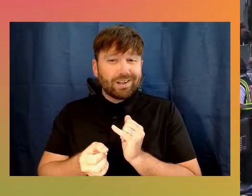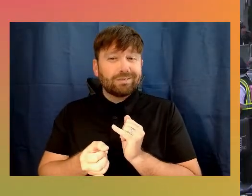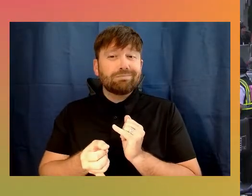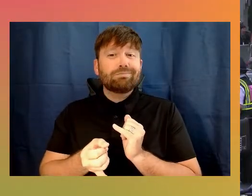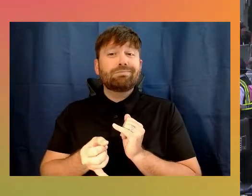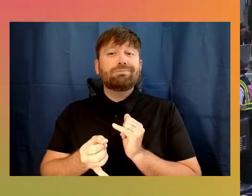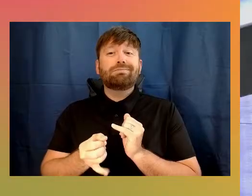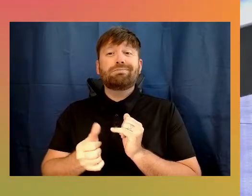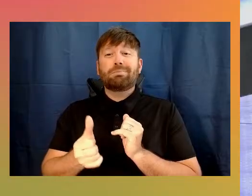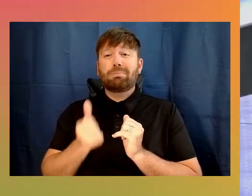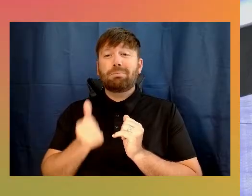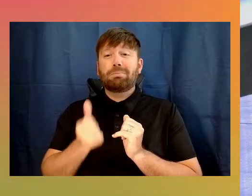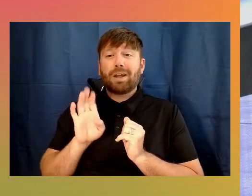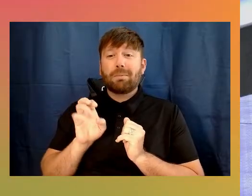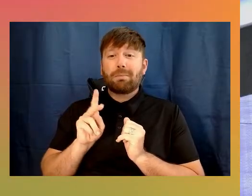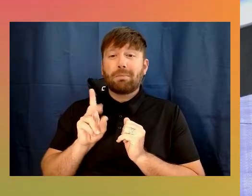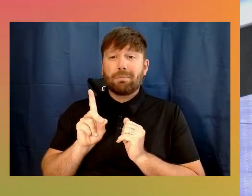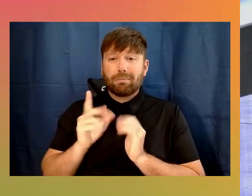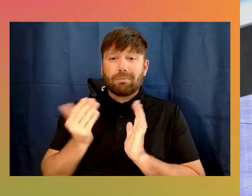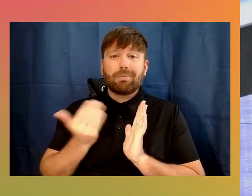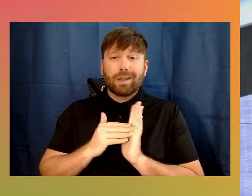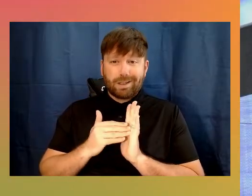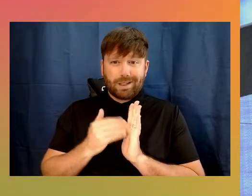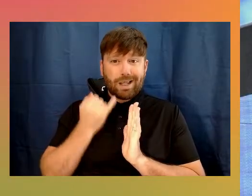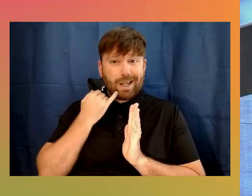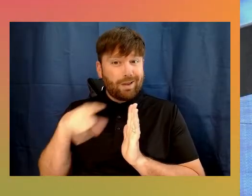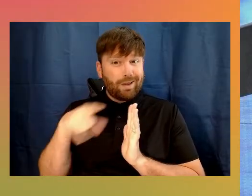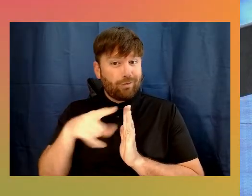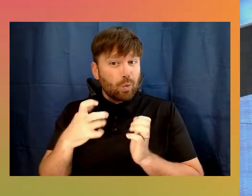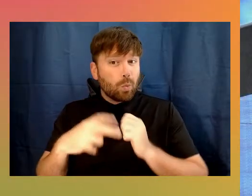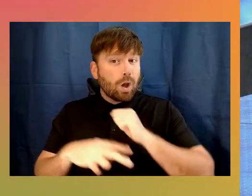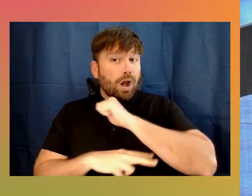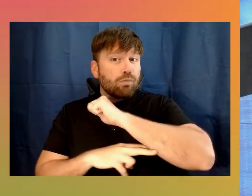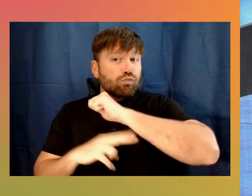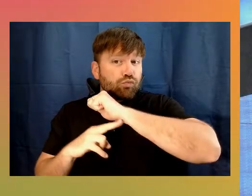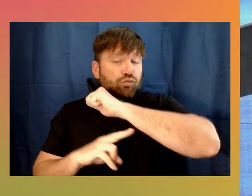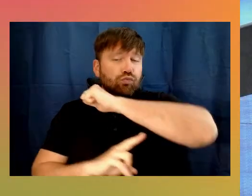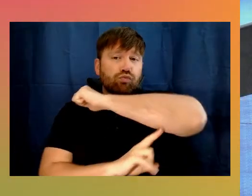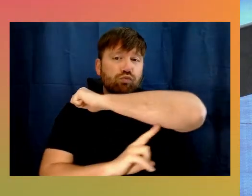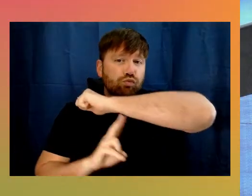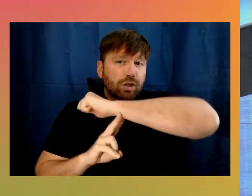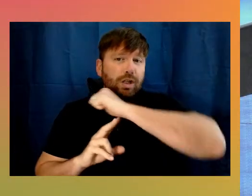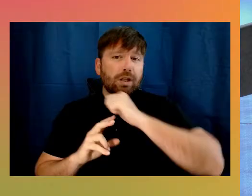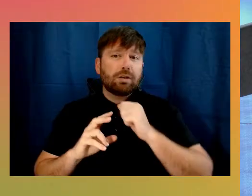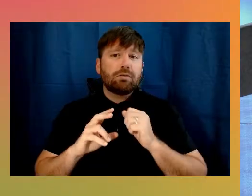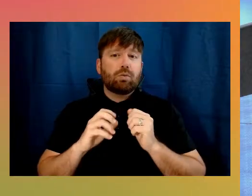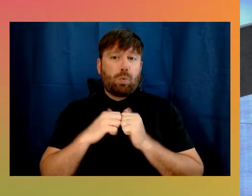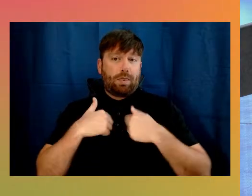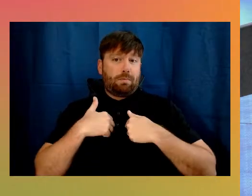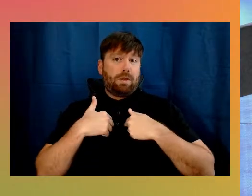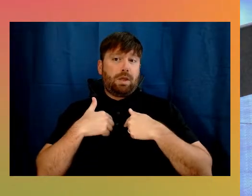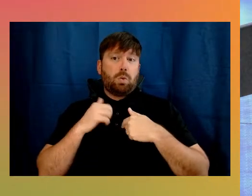TO SIDE. AND THEN WE'LL TAKE ONE FINAL BACKBEND HERE. AGAIN, THE OBESE CHOICE.